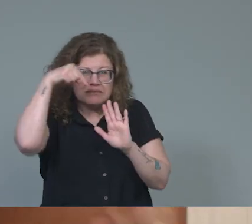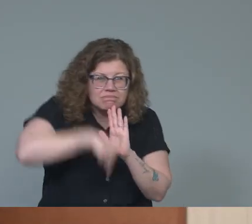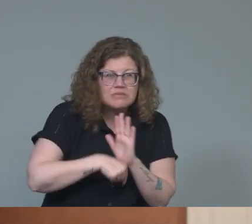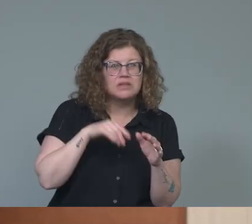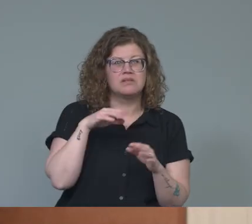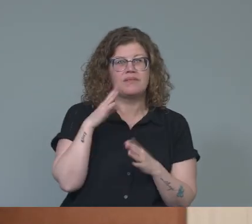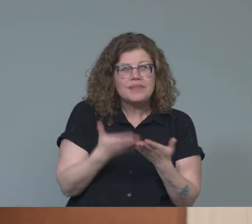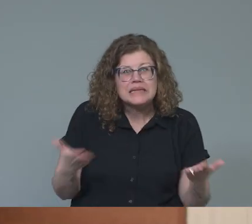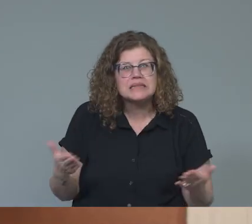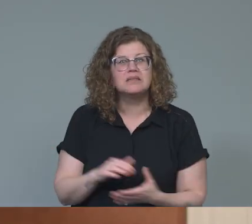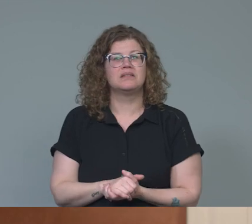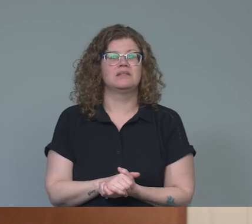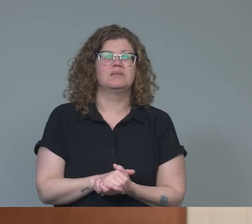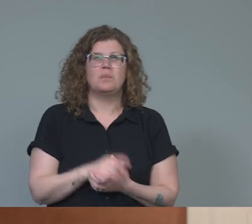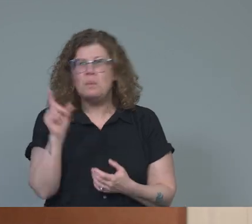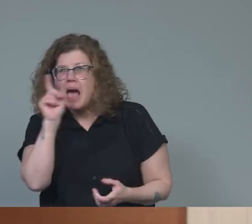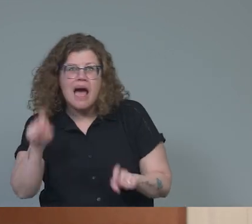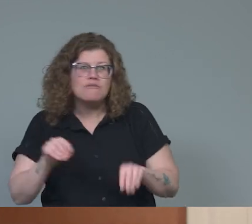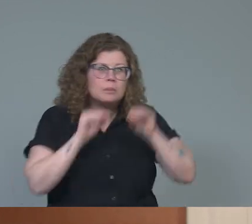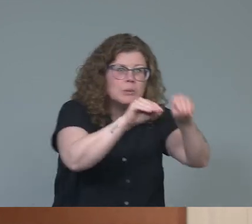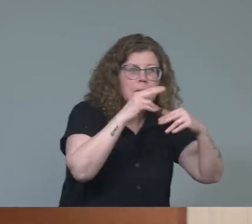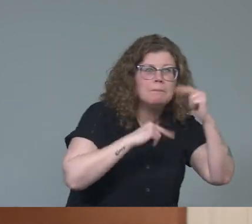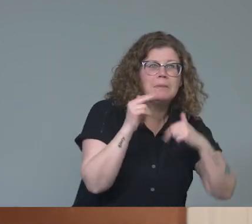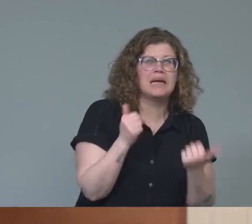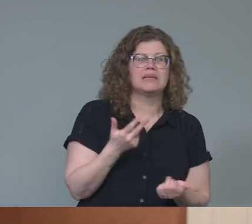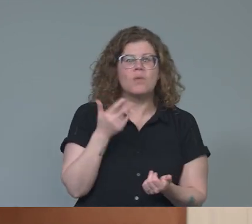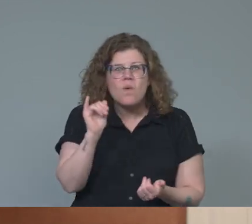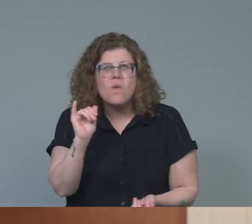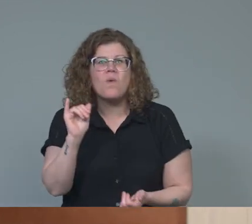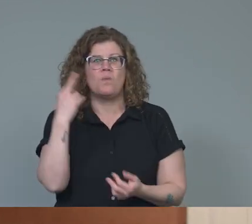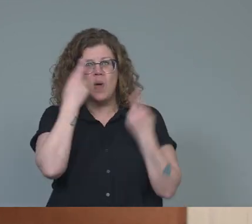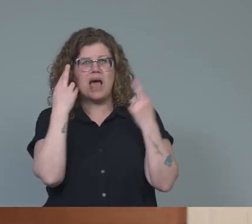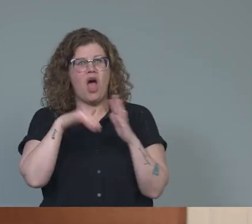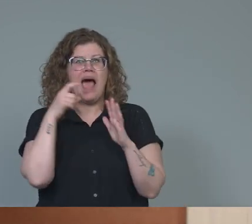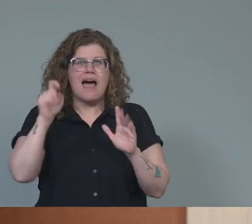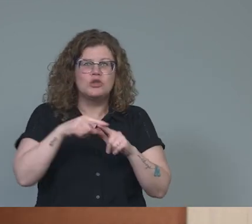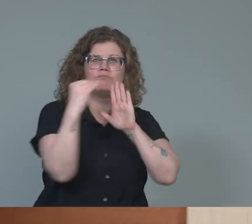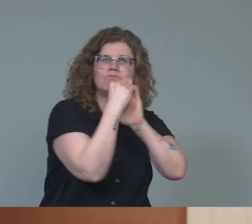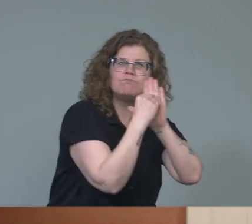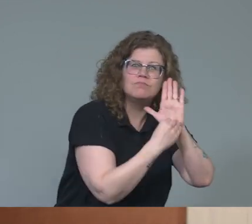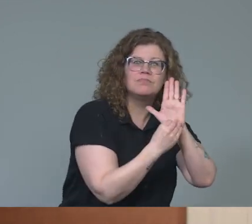and they work with you to do the detailed design. They have in-house engineers, landscape architects, all the people